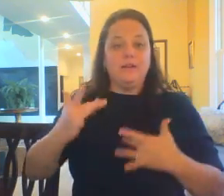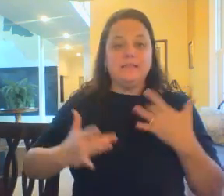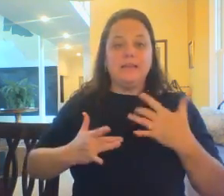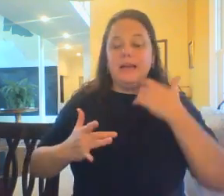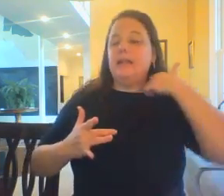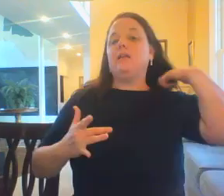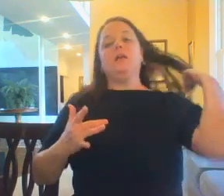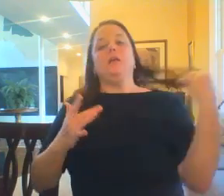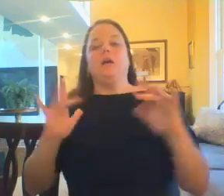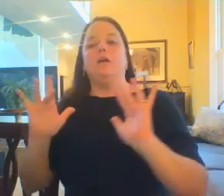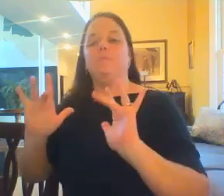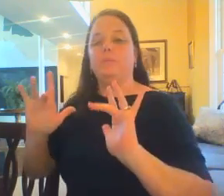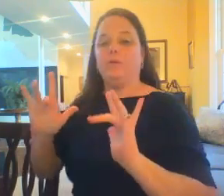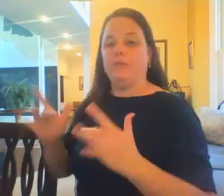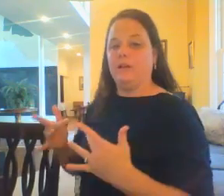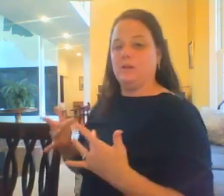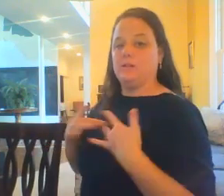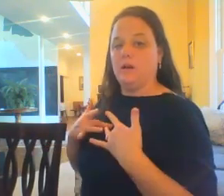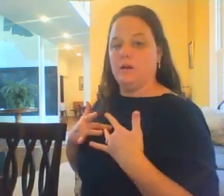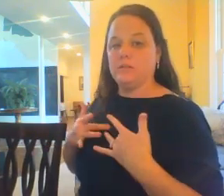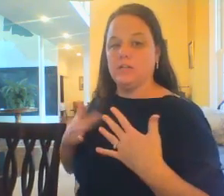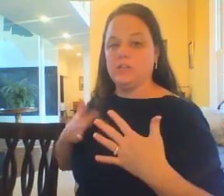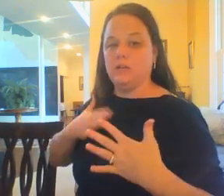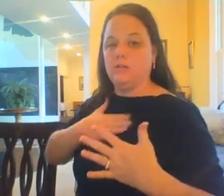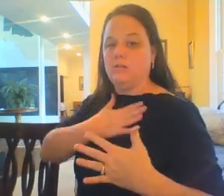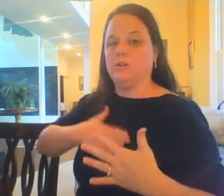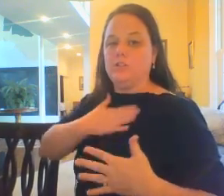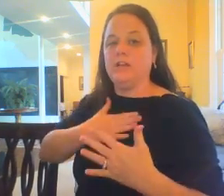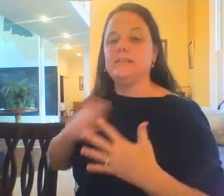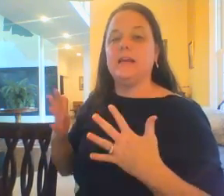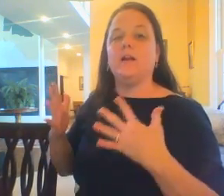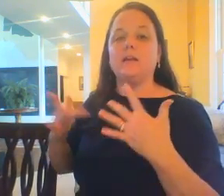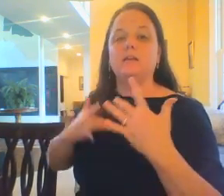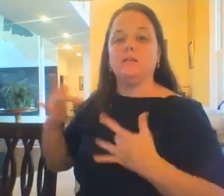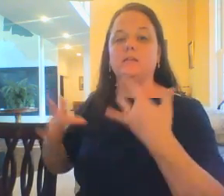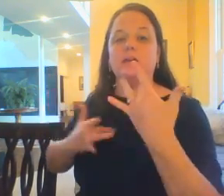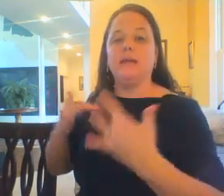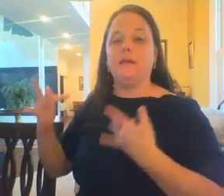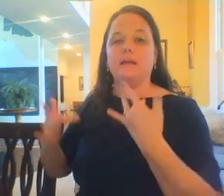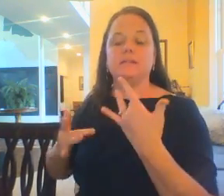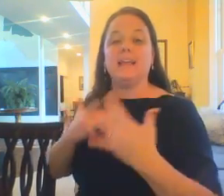exciting your middle fingers are